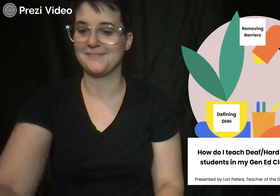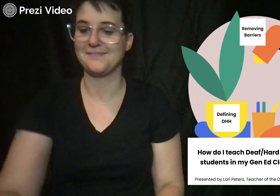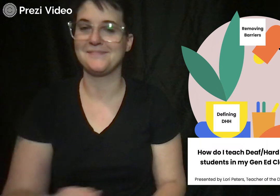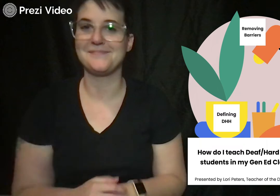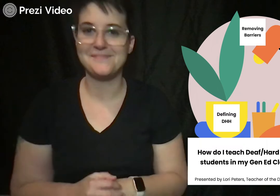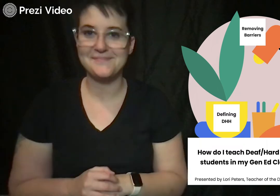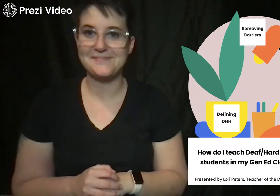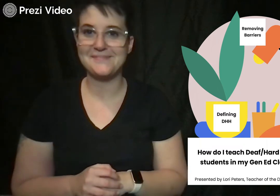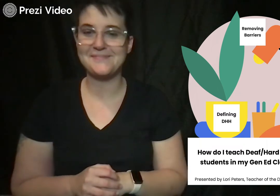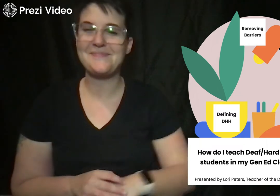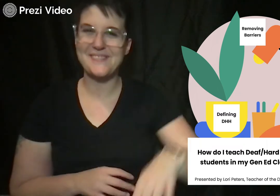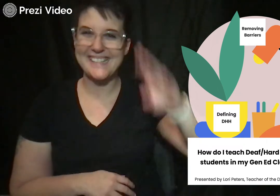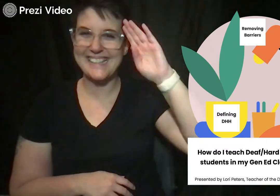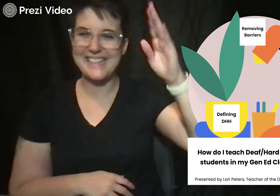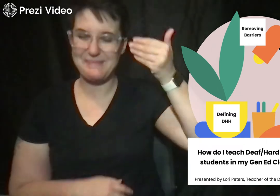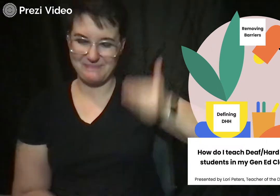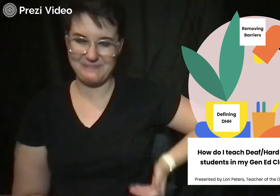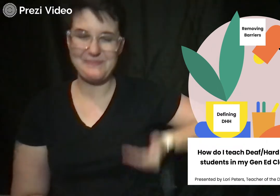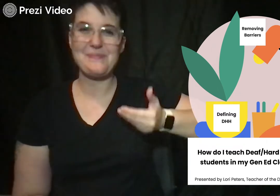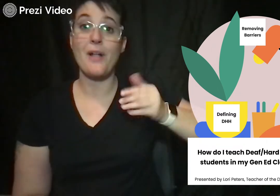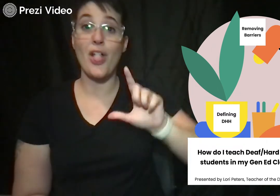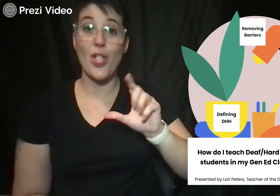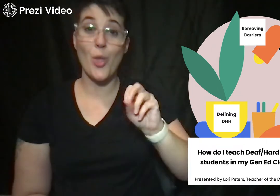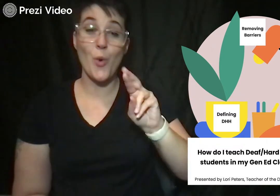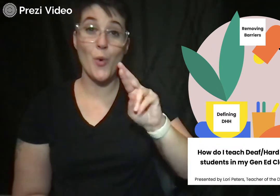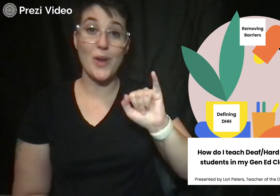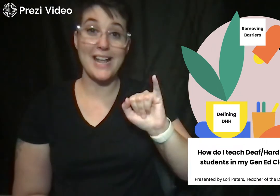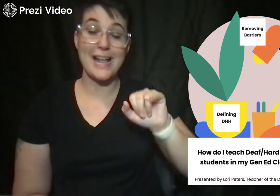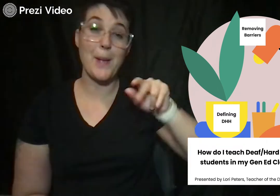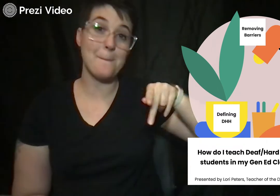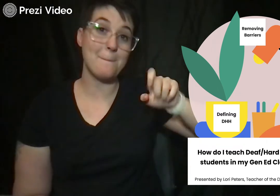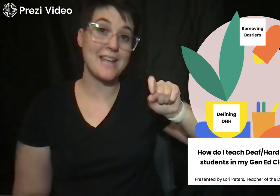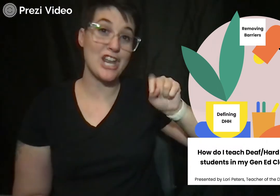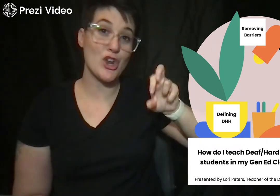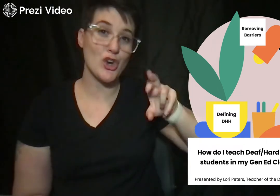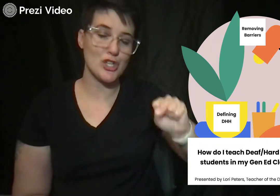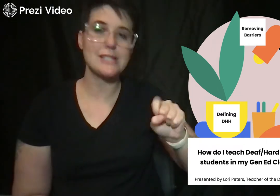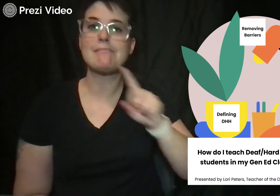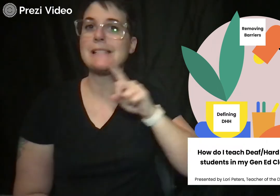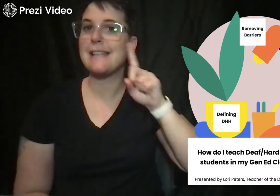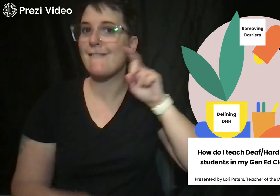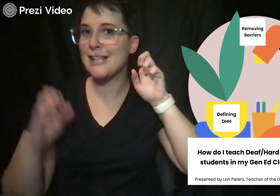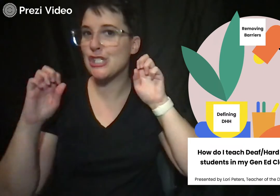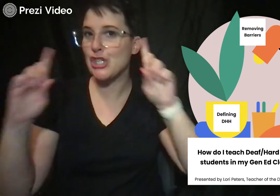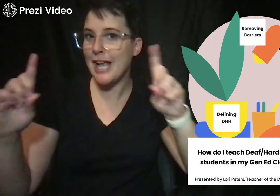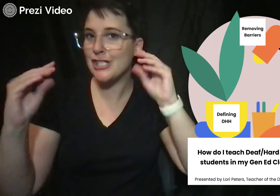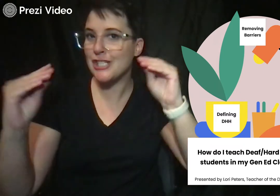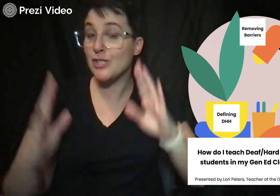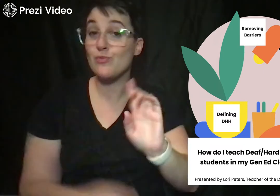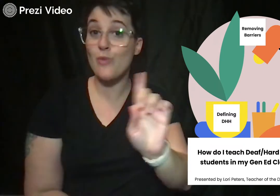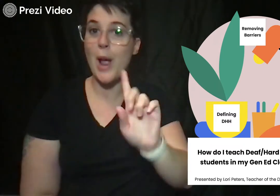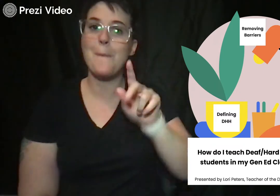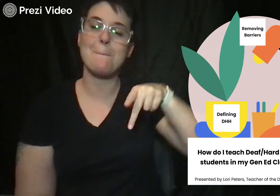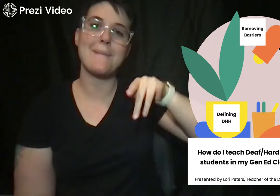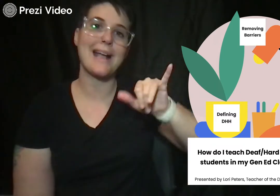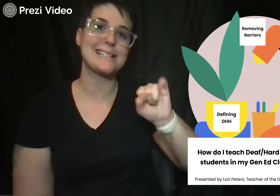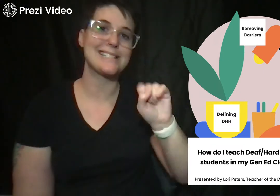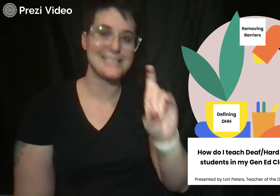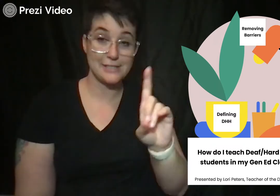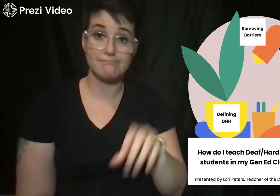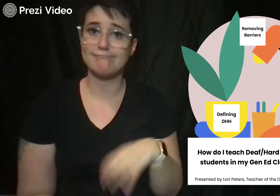Hi, I’m Lori Peters, a Deaf Education teacher in Plano ISD